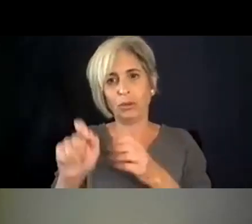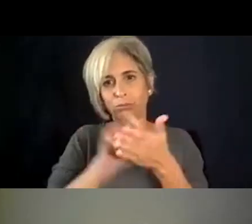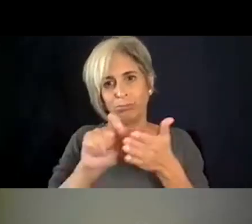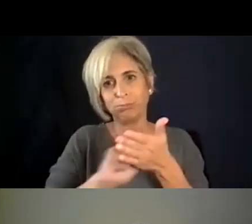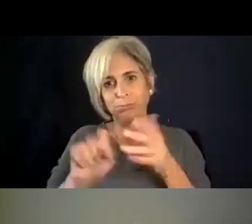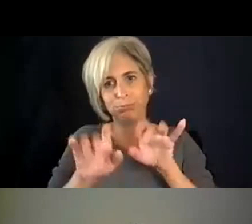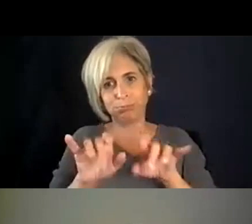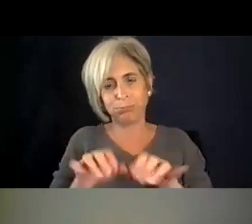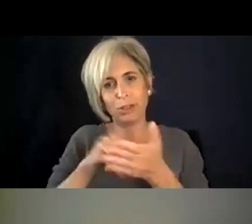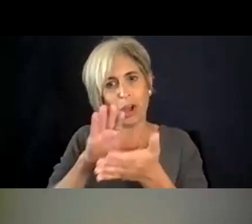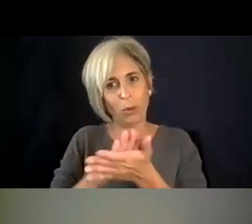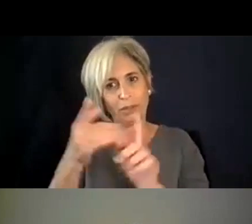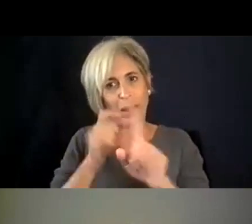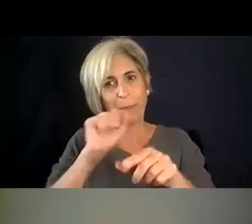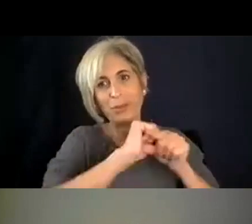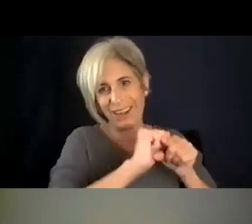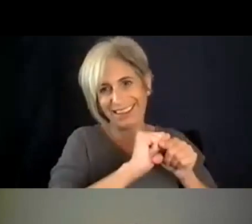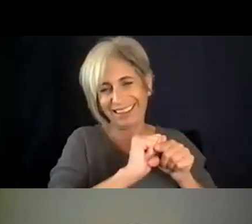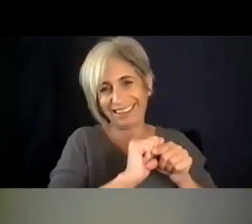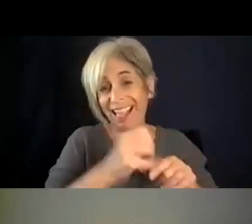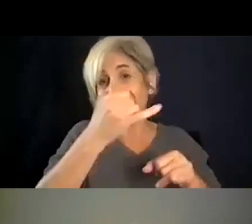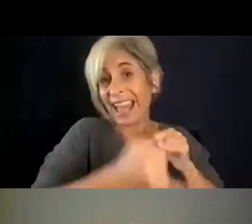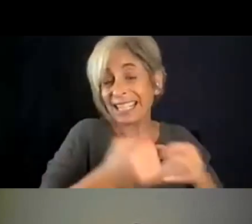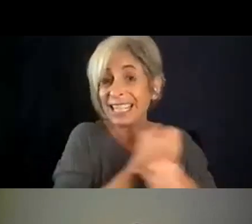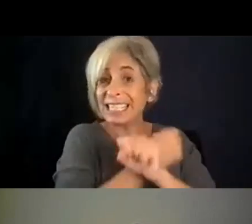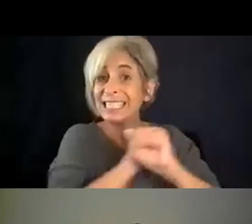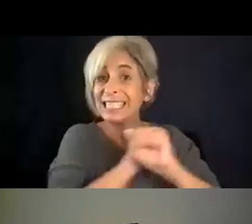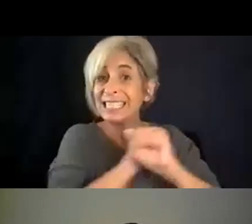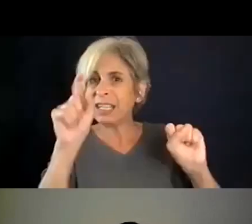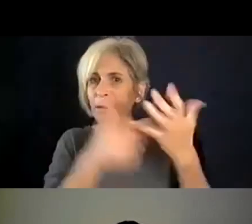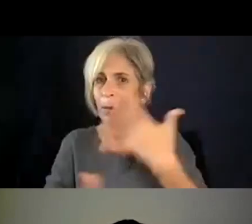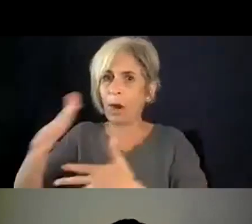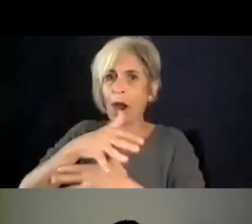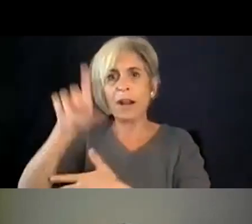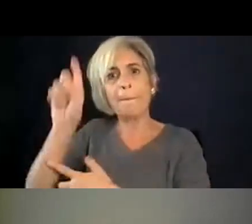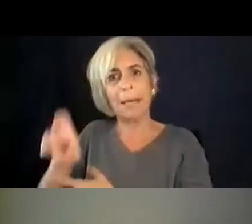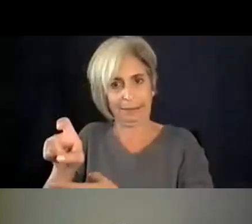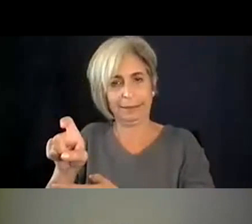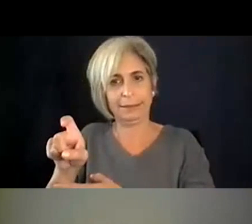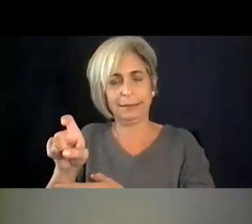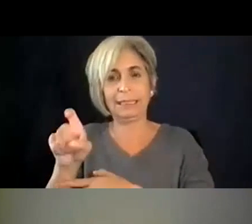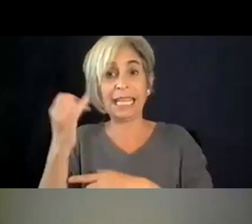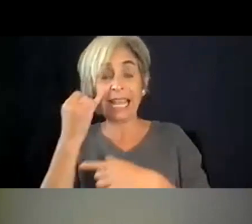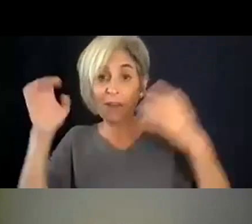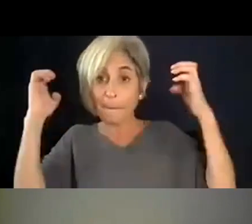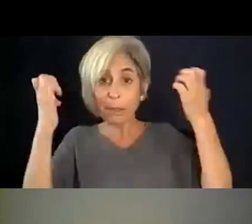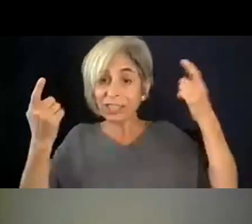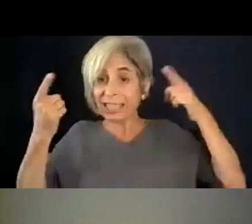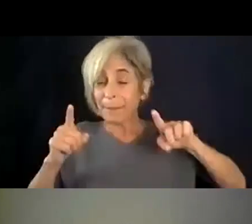training, and then finally safety has to be a priority for us. So, in the unfortunate event of an emergency in your workplace